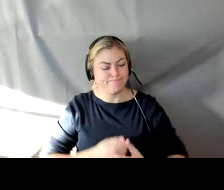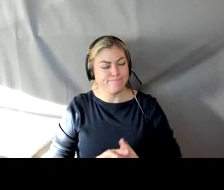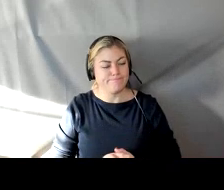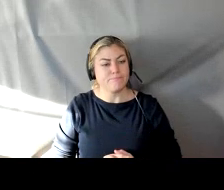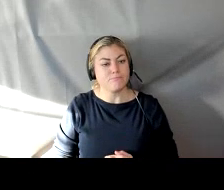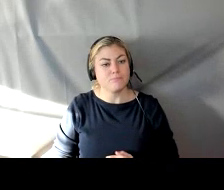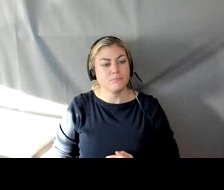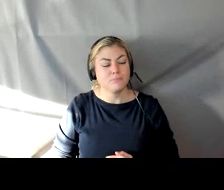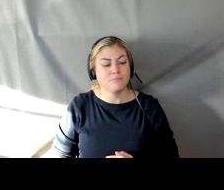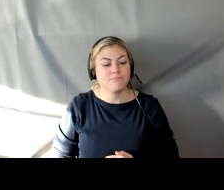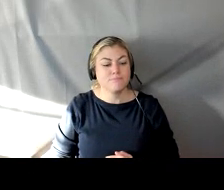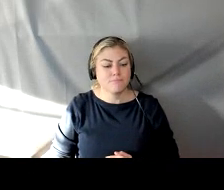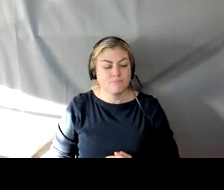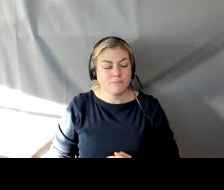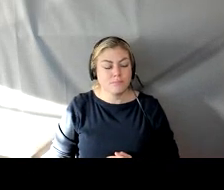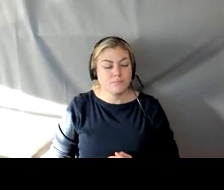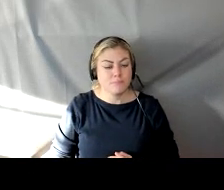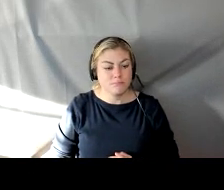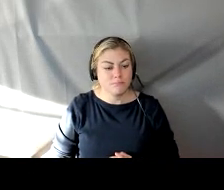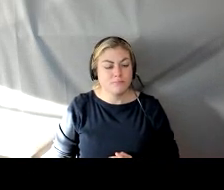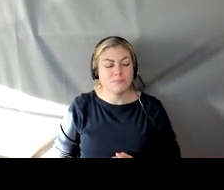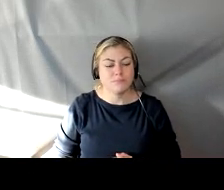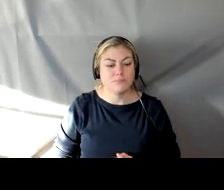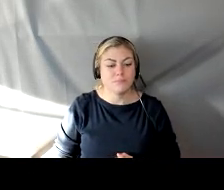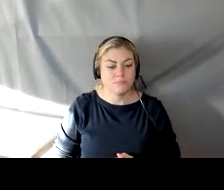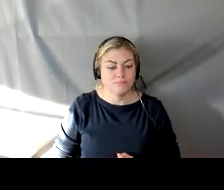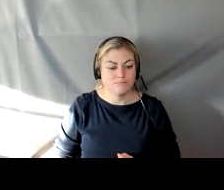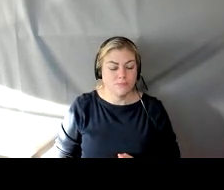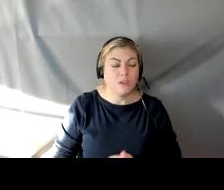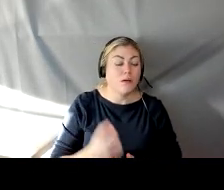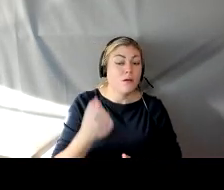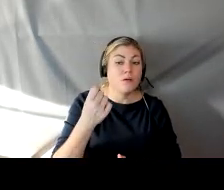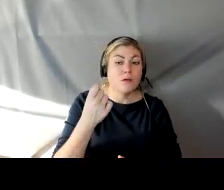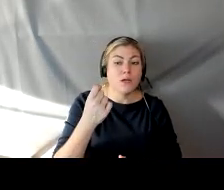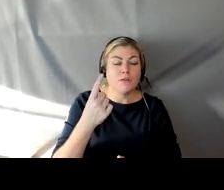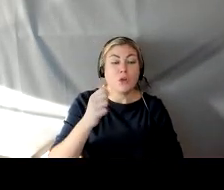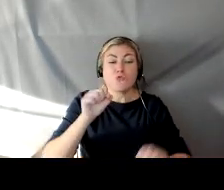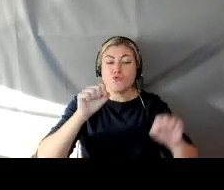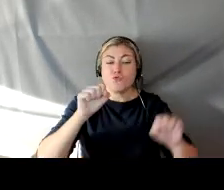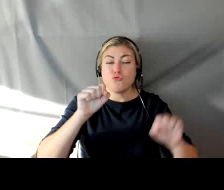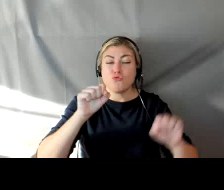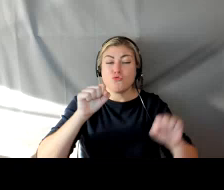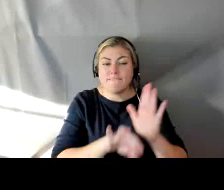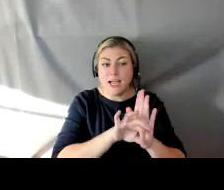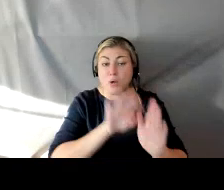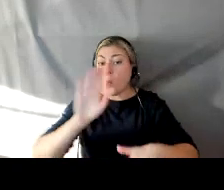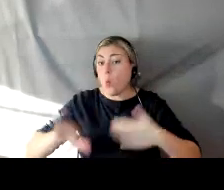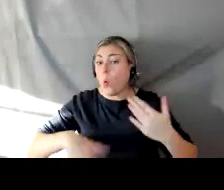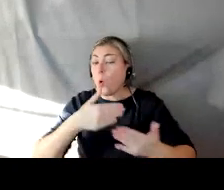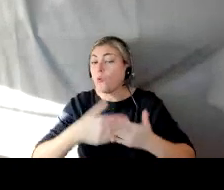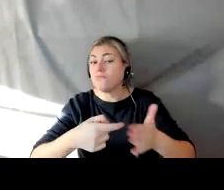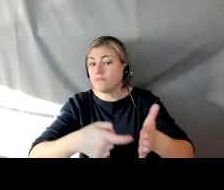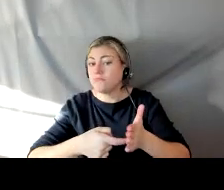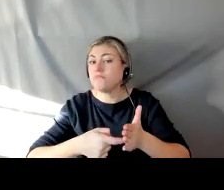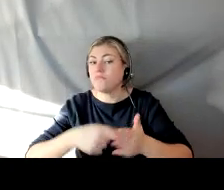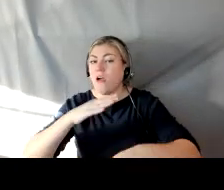but you can find all those criteria on the project website. Again, we're looking for assemblages of